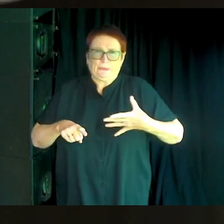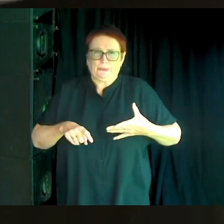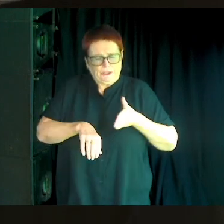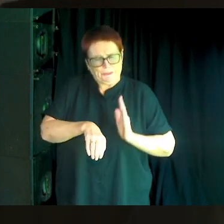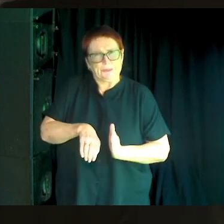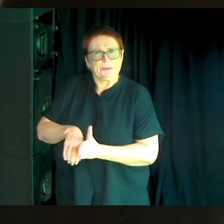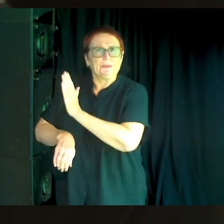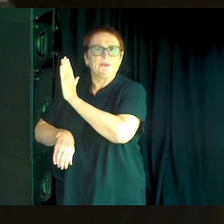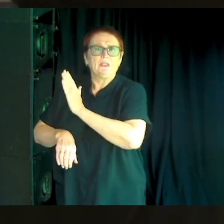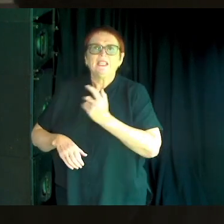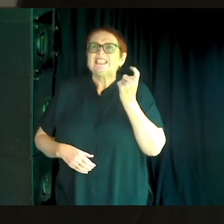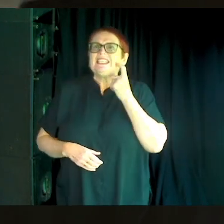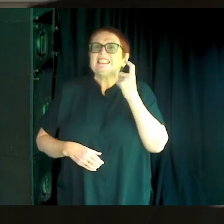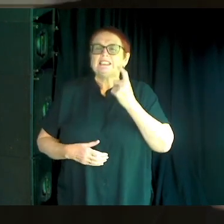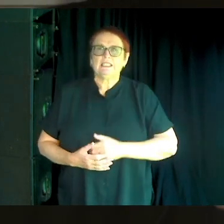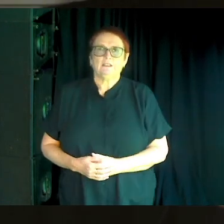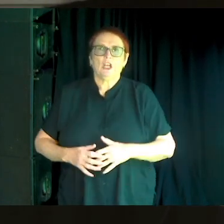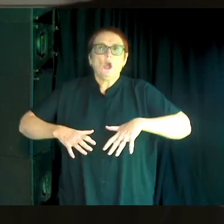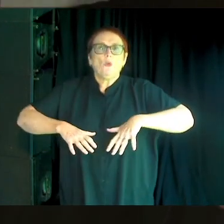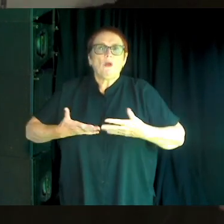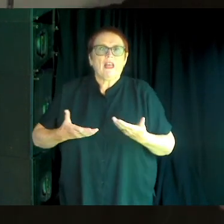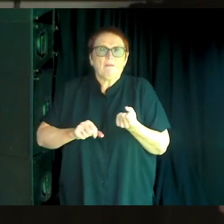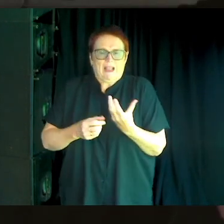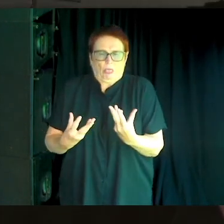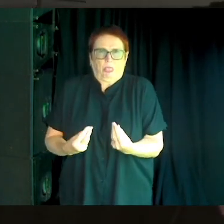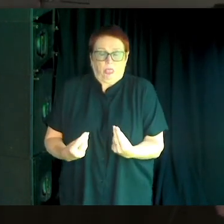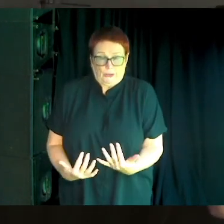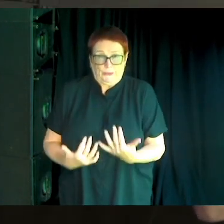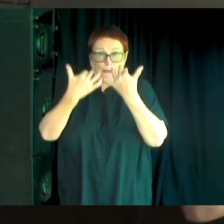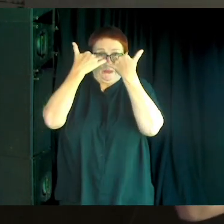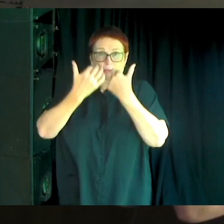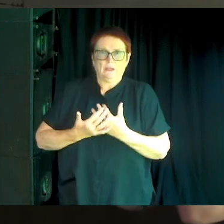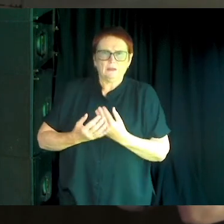that you just cut through it without uh bruising it right you want to show me how to do it okay